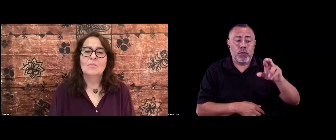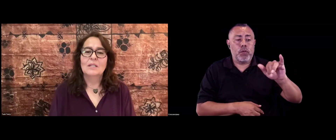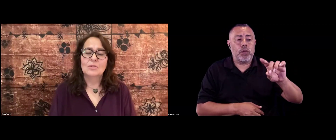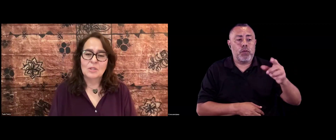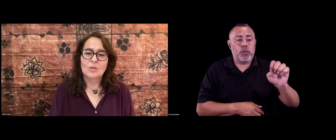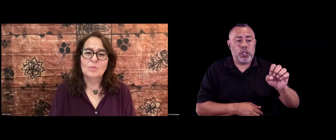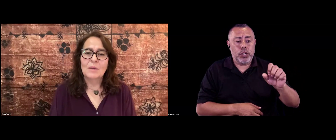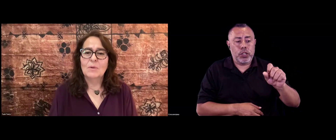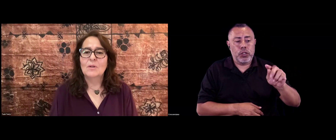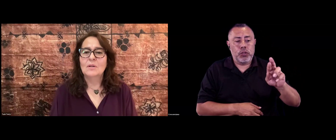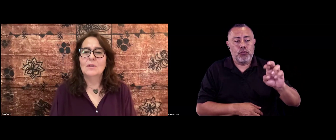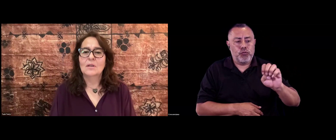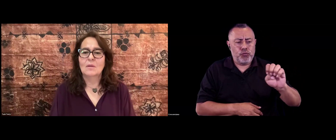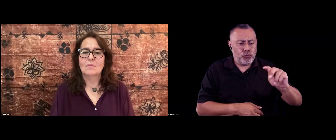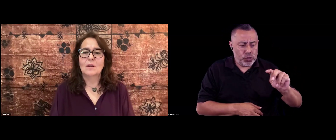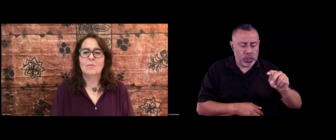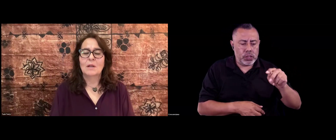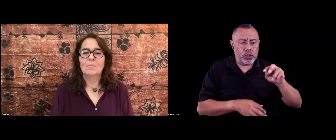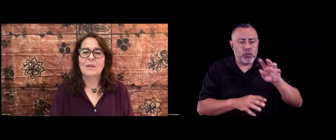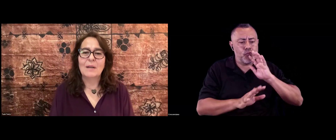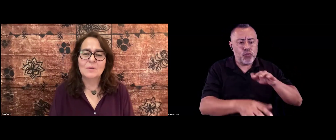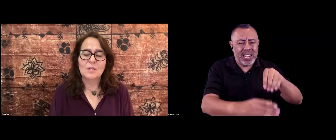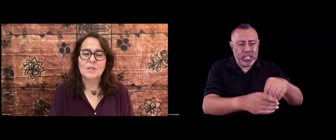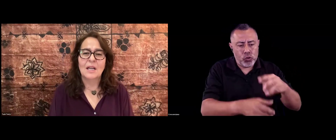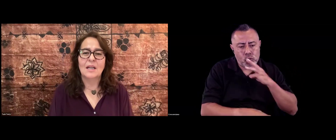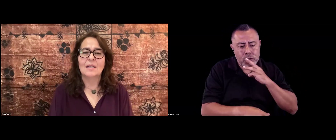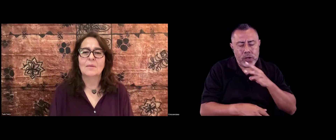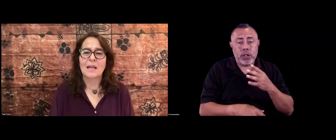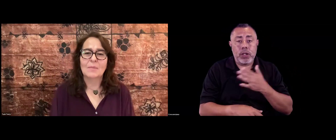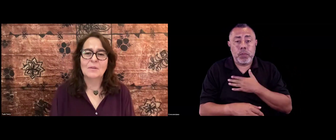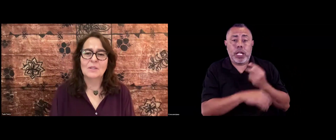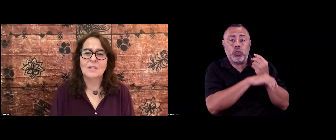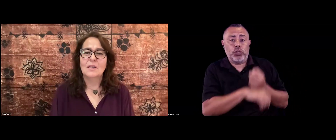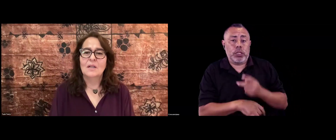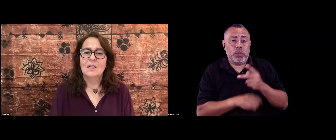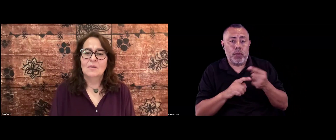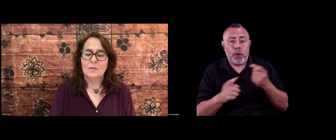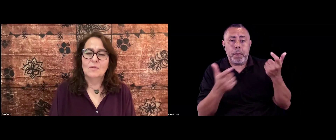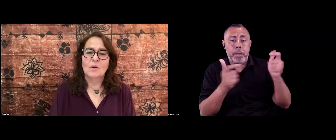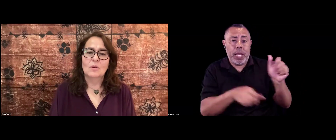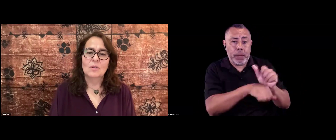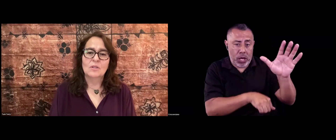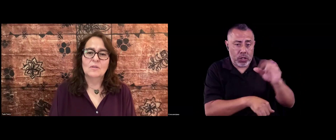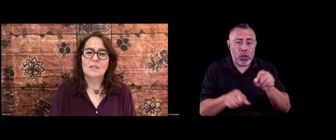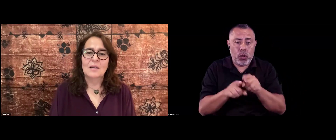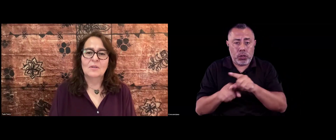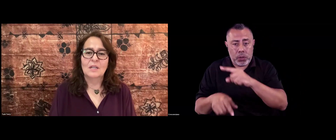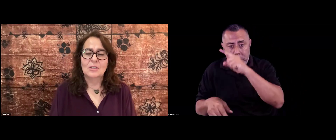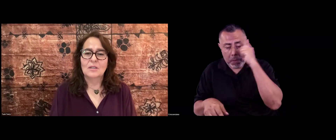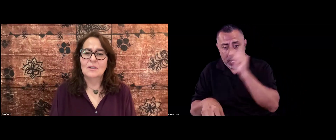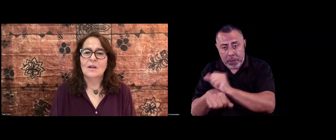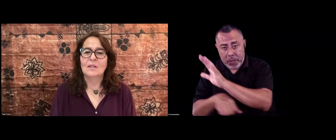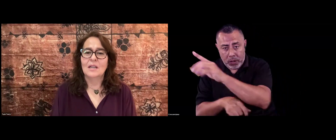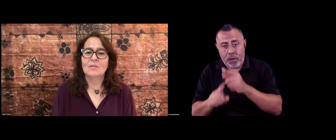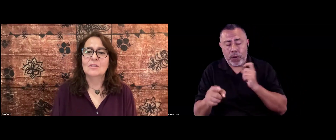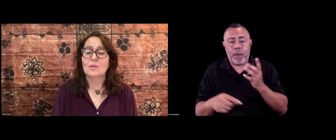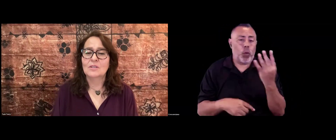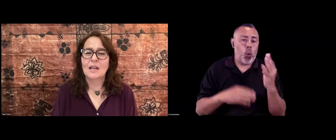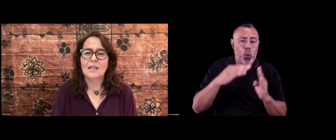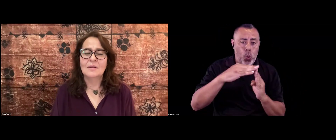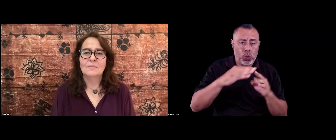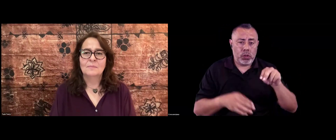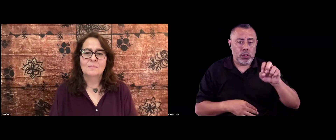My traditional people come from big mountain and Black Mountain. From the 4 corners of the Navajo Nation on the Arizona side.